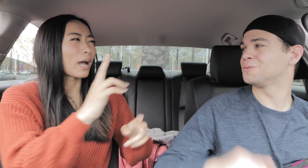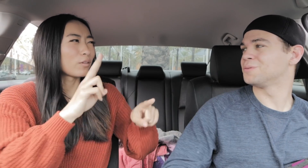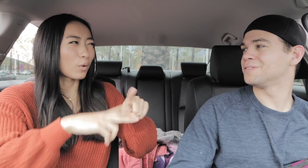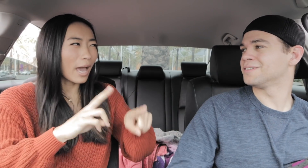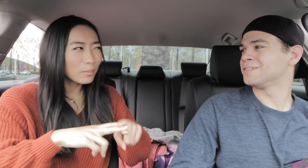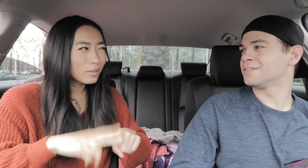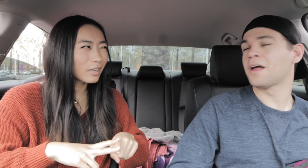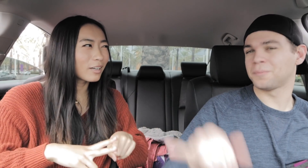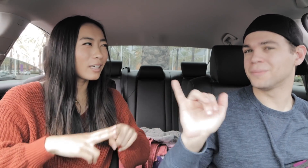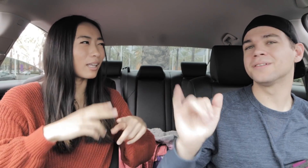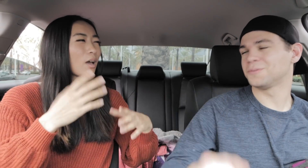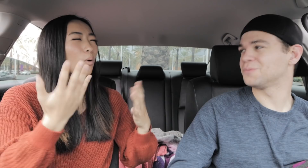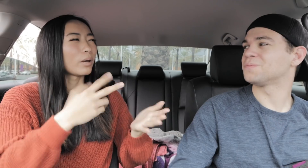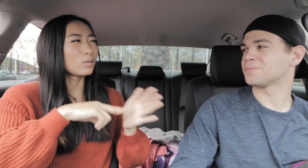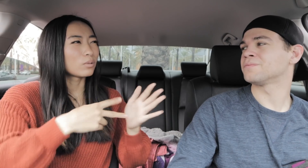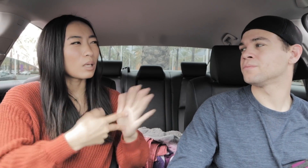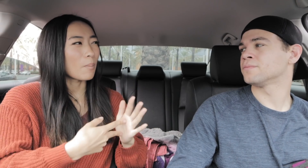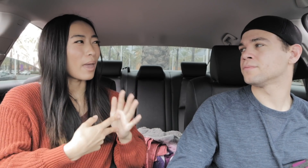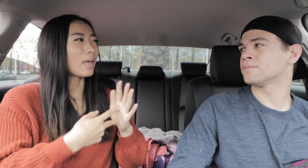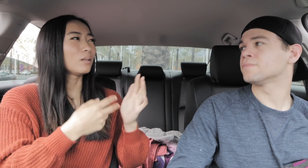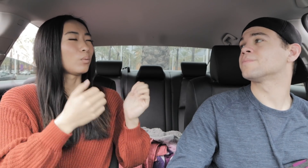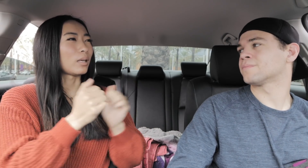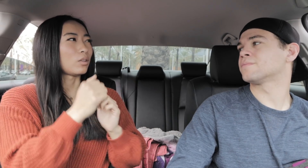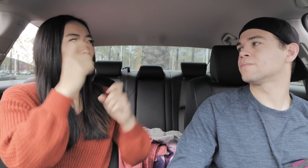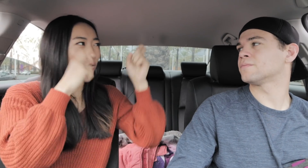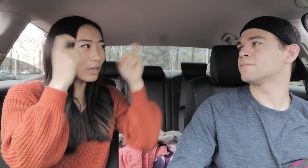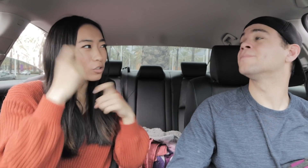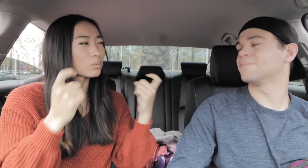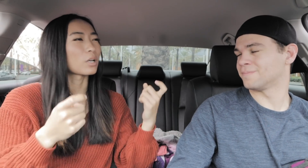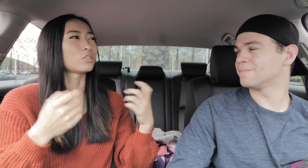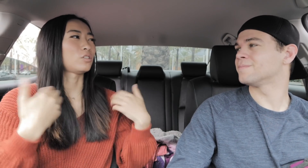Your kind of vocabulary Like what you really meant with your facial expressions